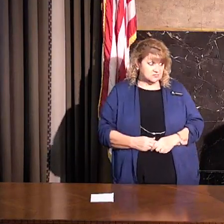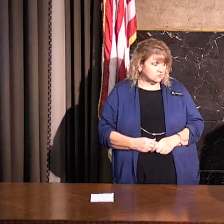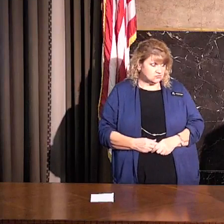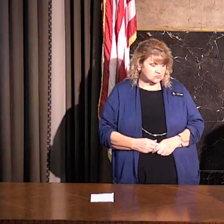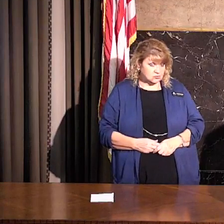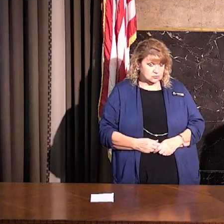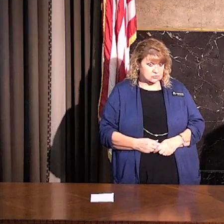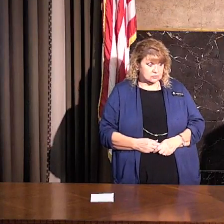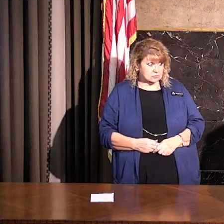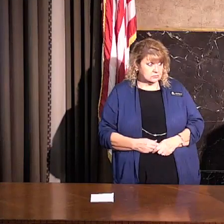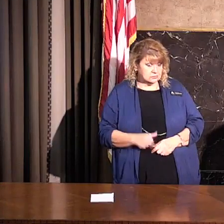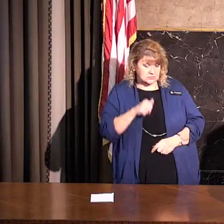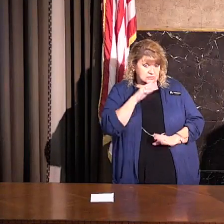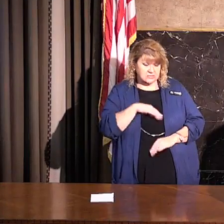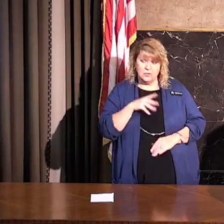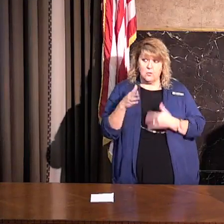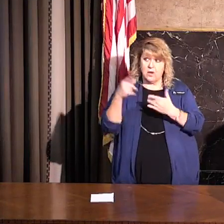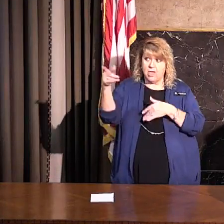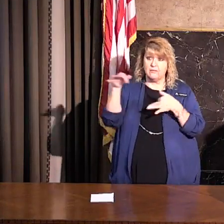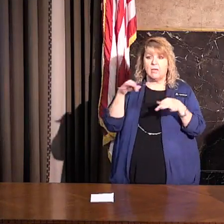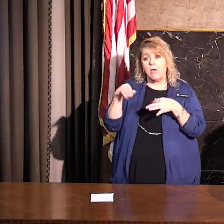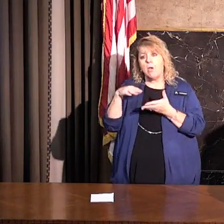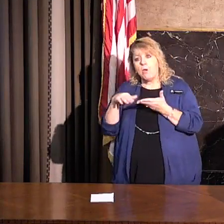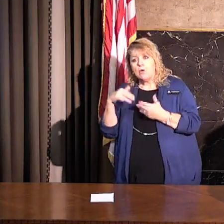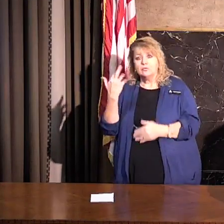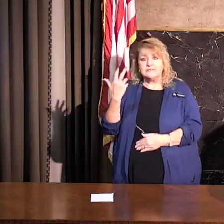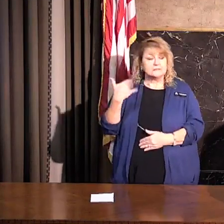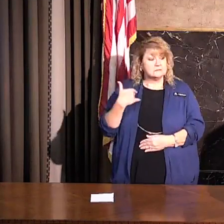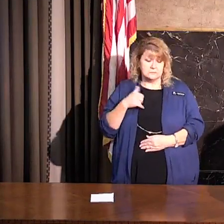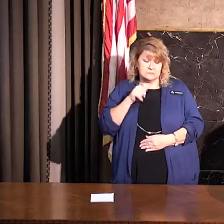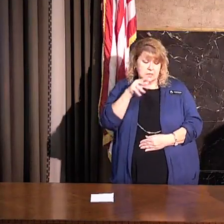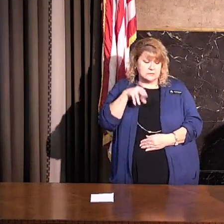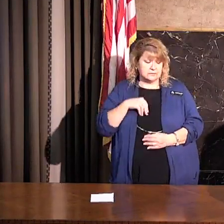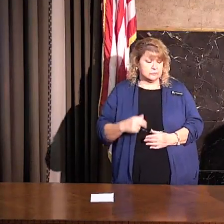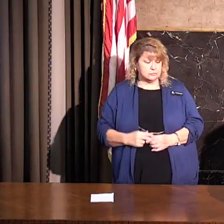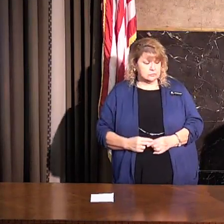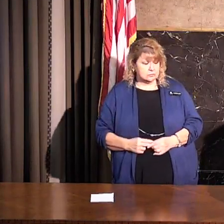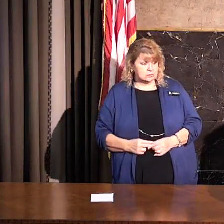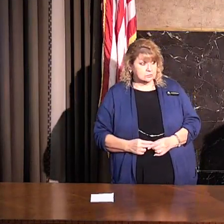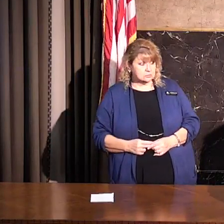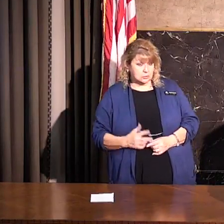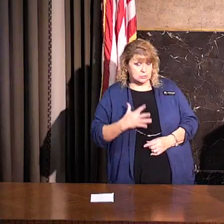regardless of what it is and we're pushing them and that's one of the reasons that I went